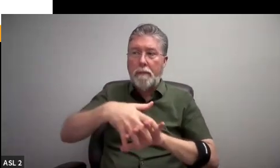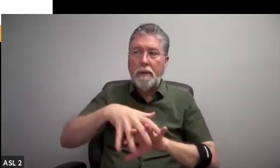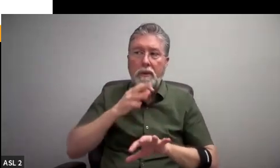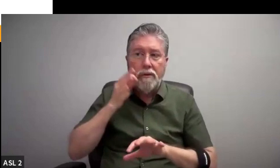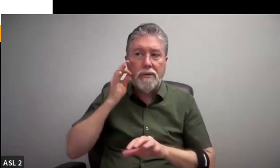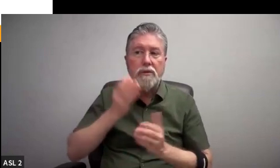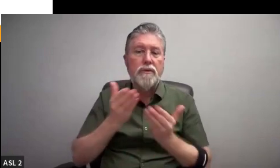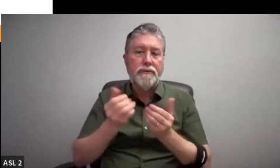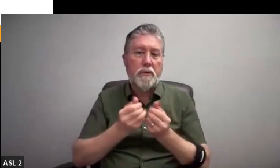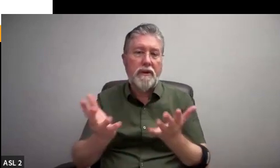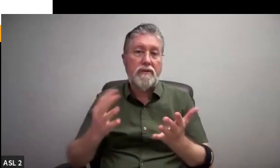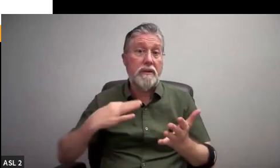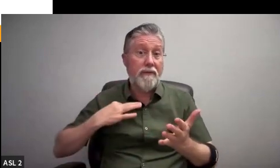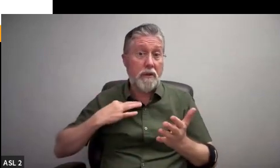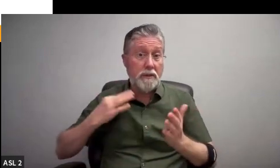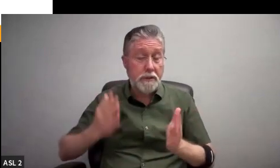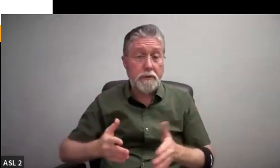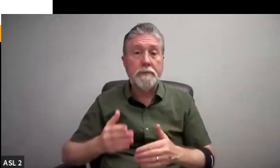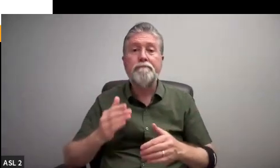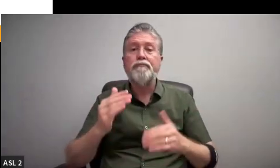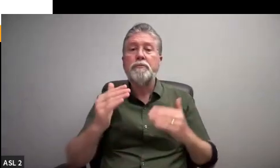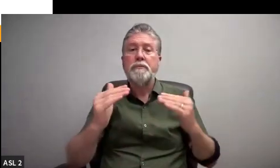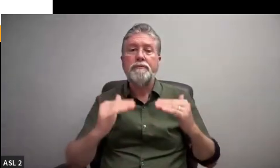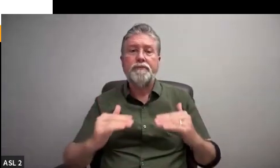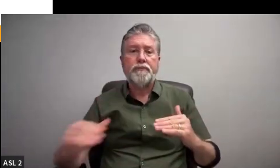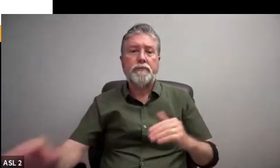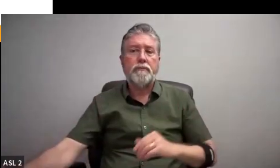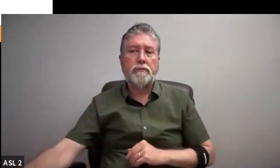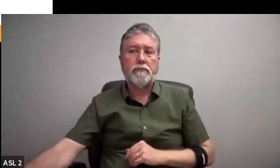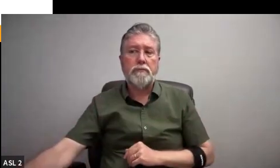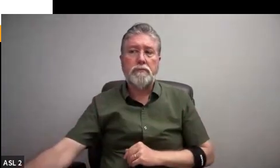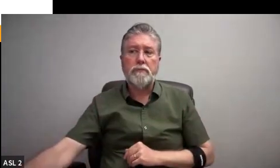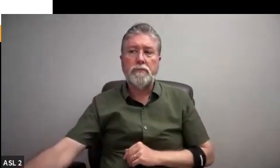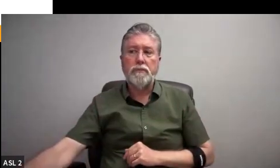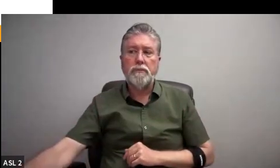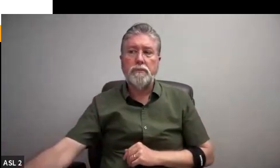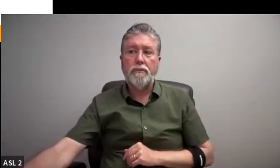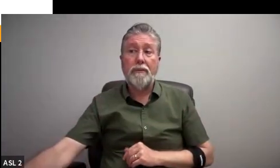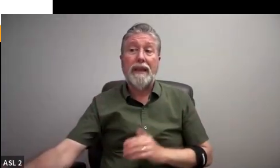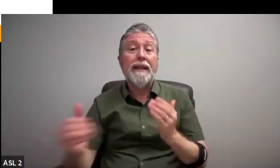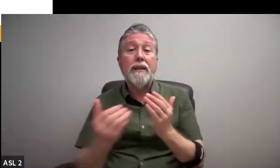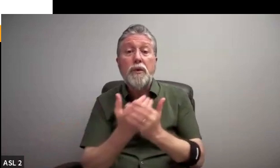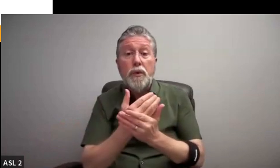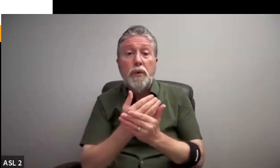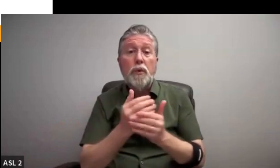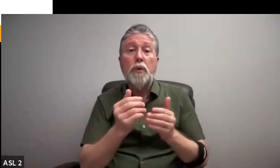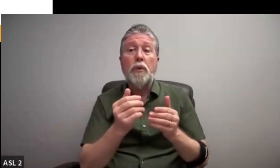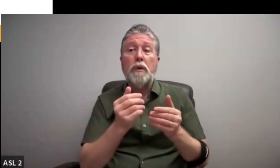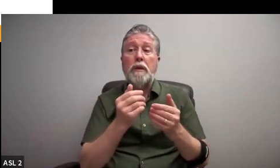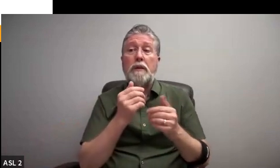This state plan guidance is for any new state plan on aging taking effect on or after October 1,